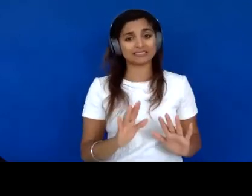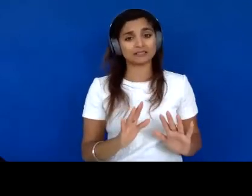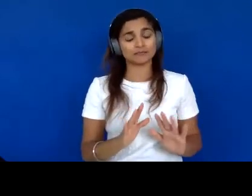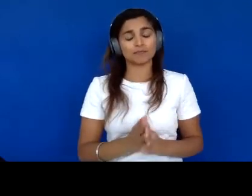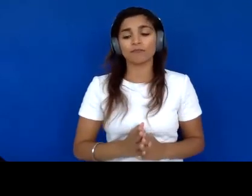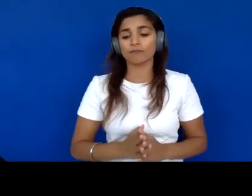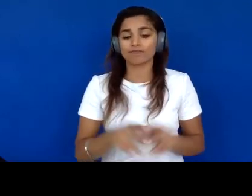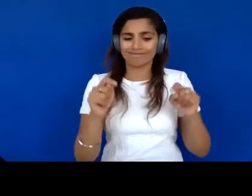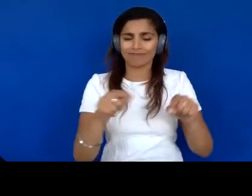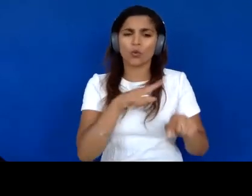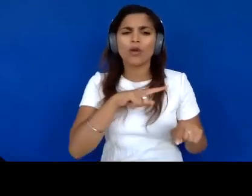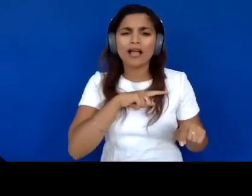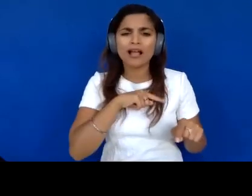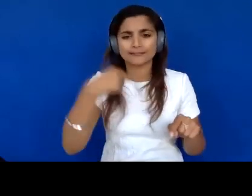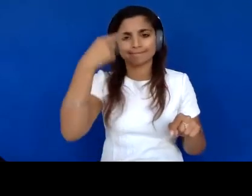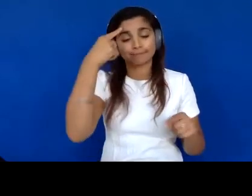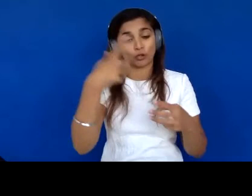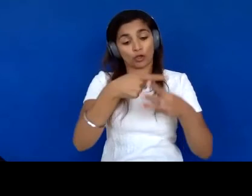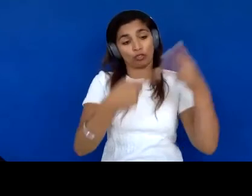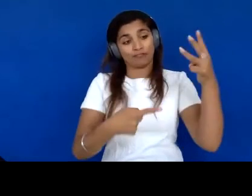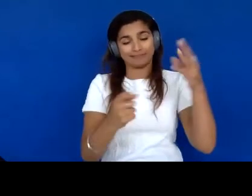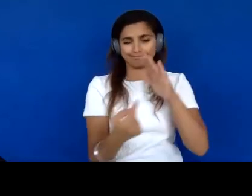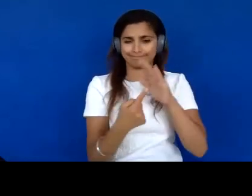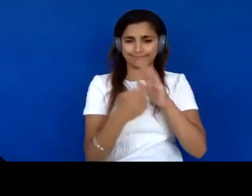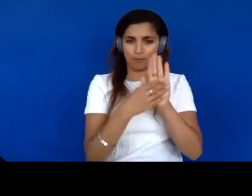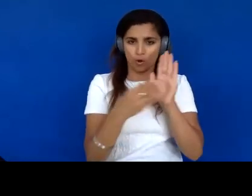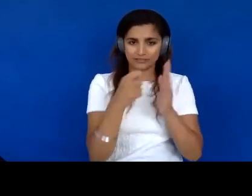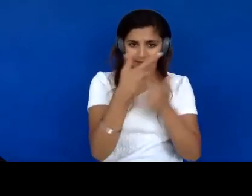shifting dominance of the three main models of disability as recognised